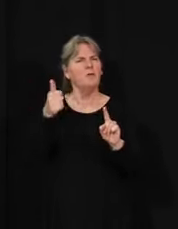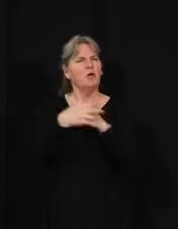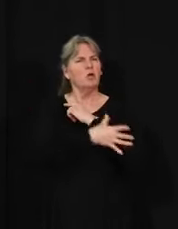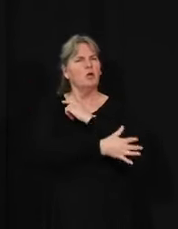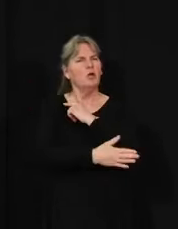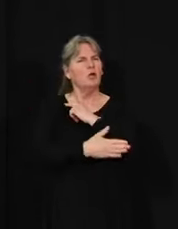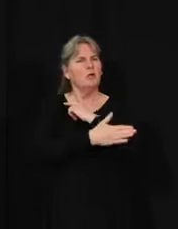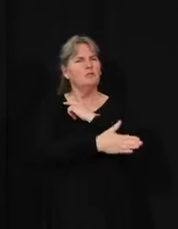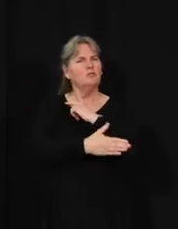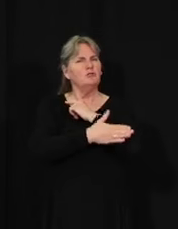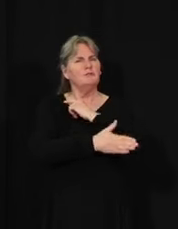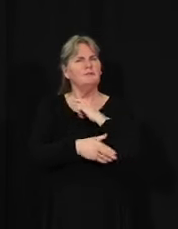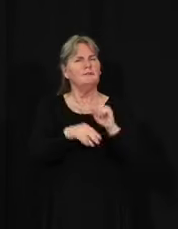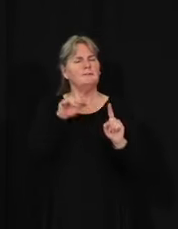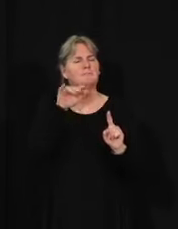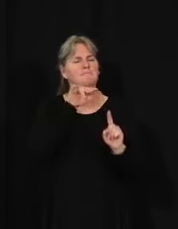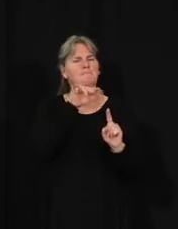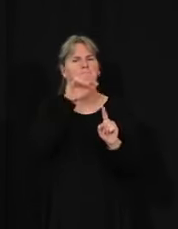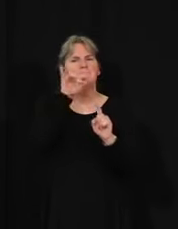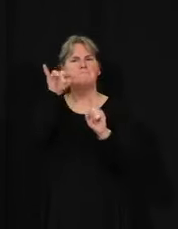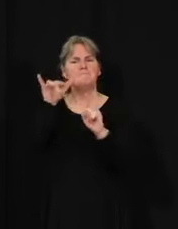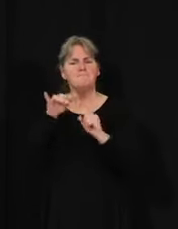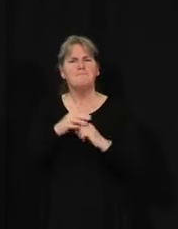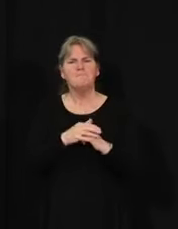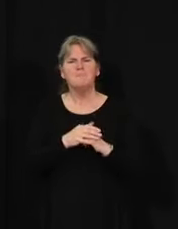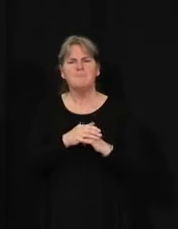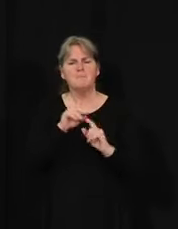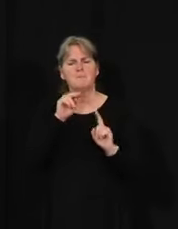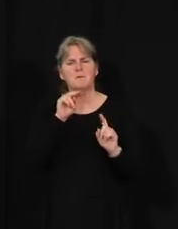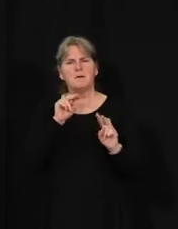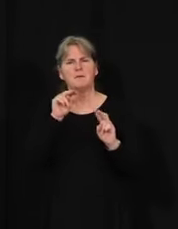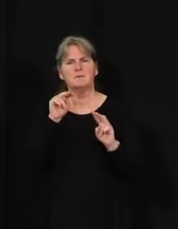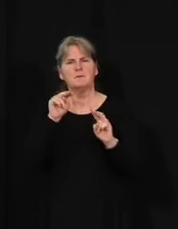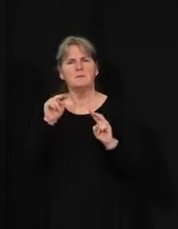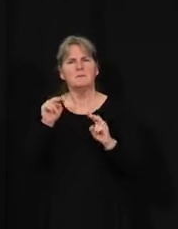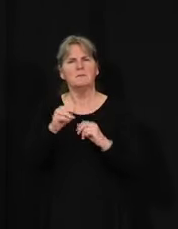countries or other regions or states.